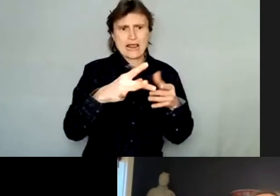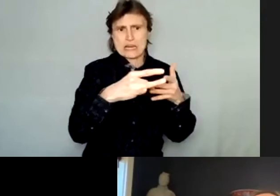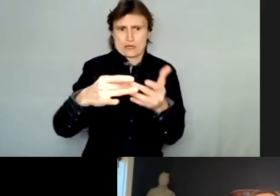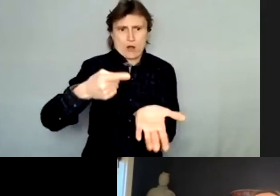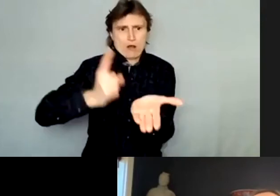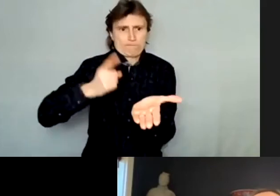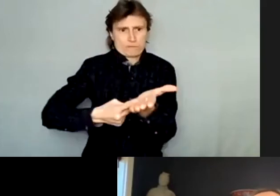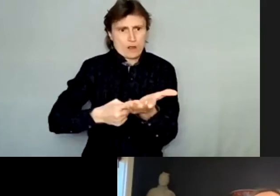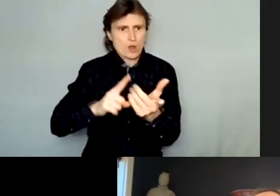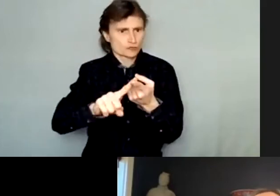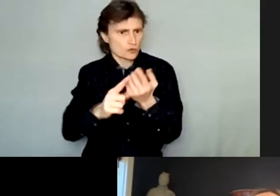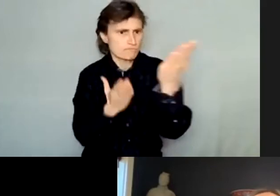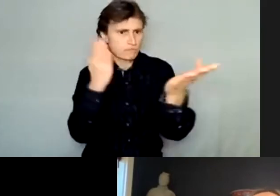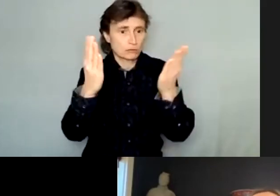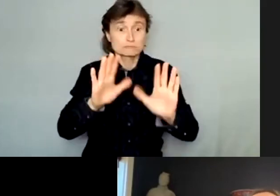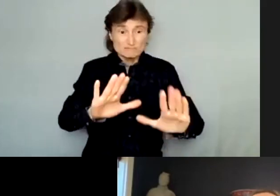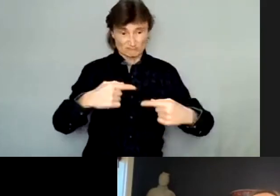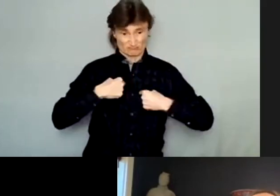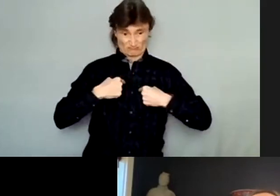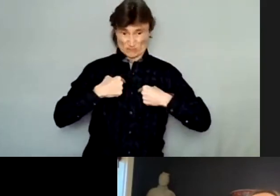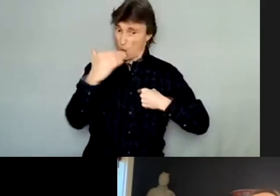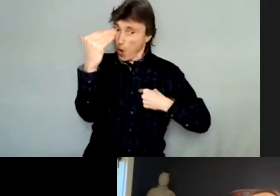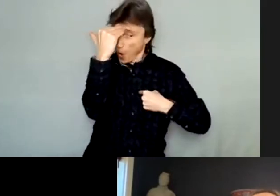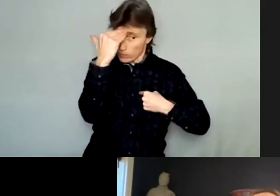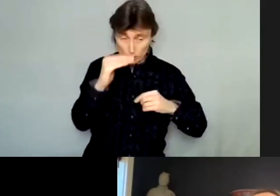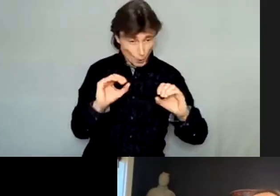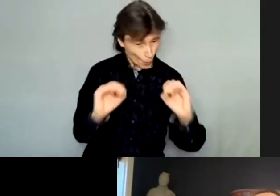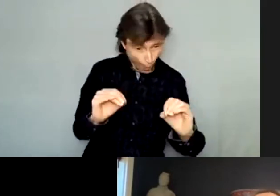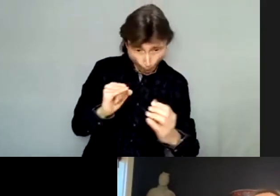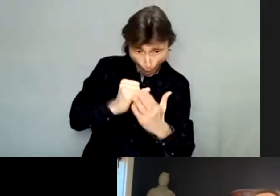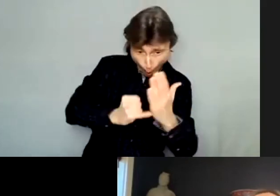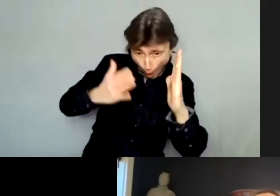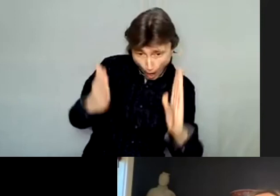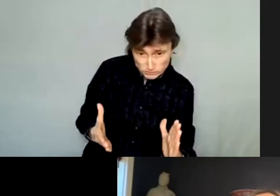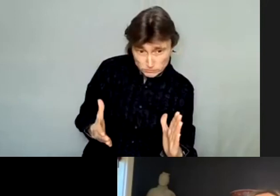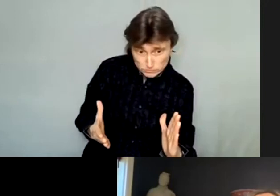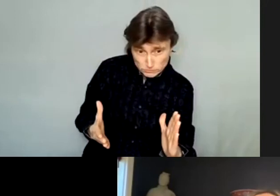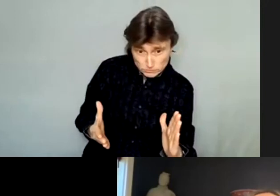if there are no artists, there is no point to having Calgary Arts Development.